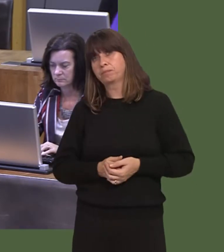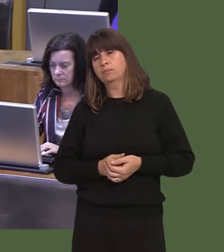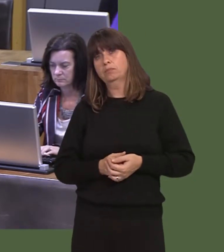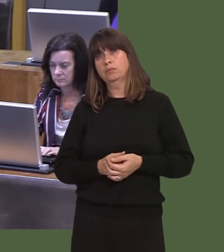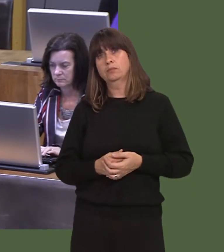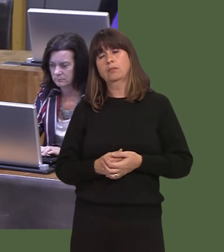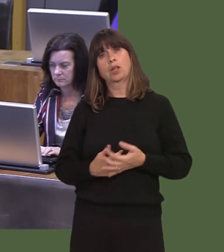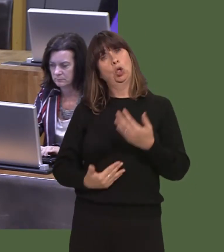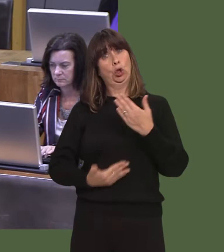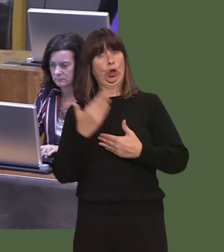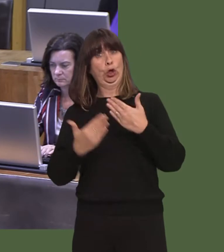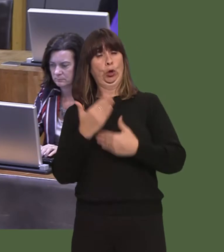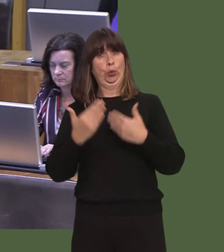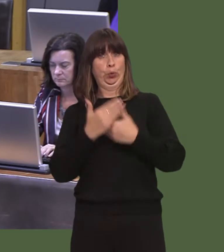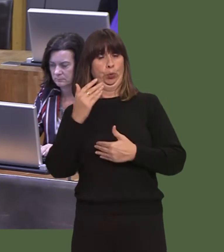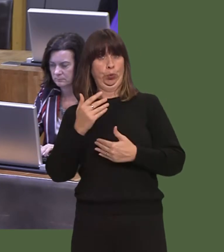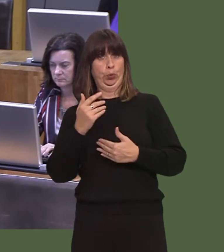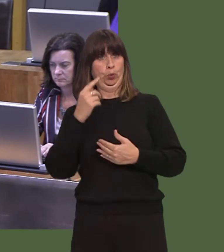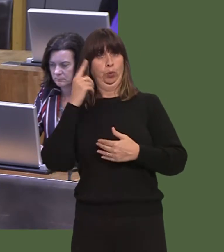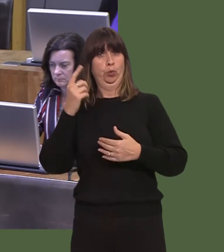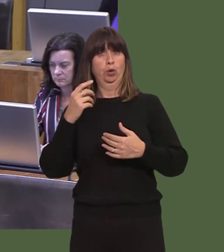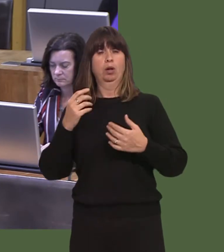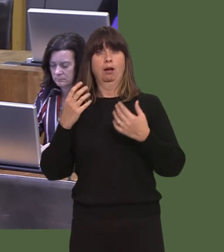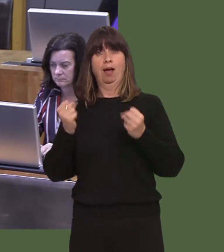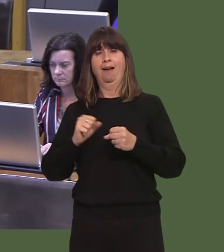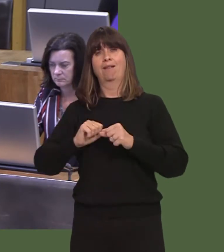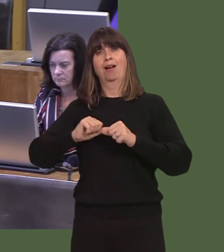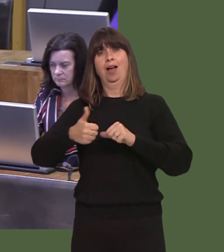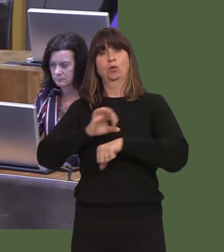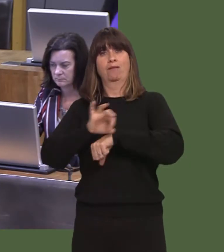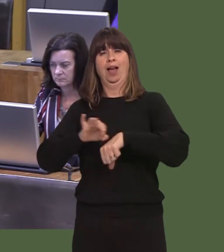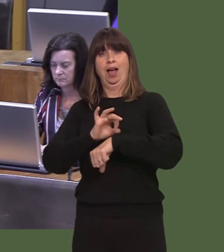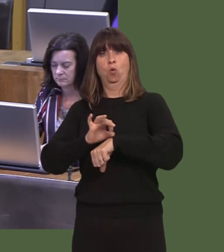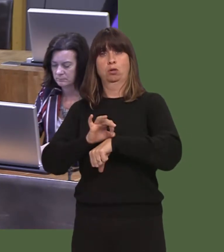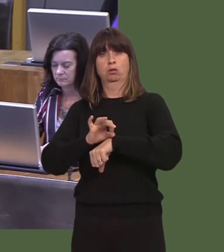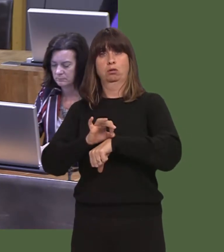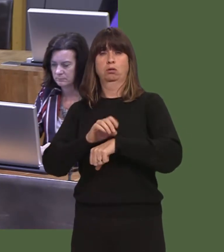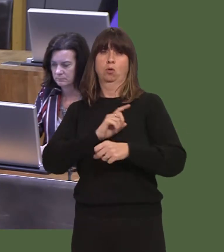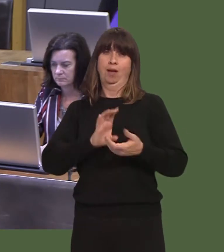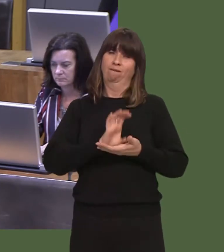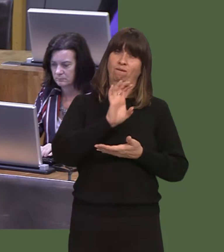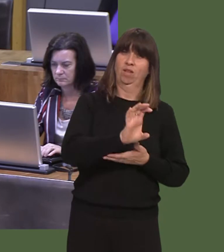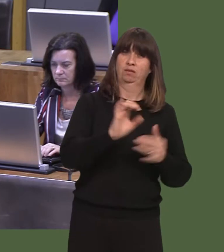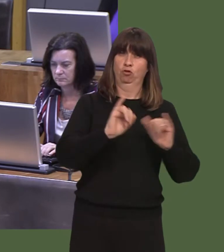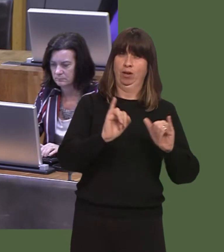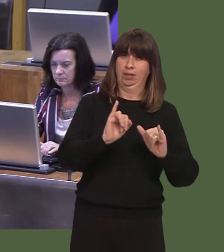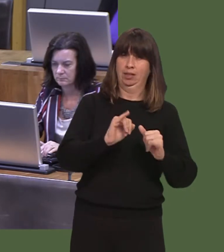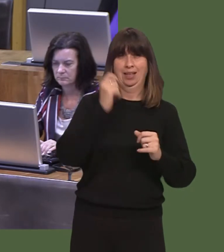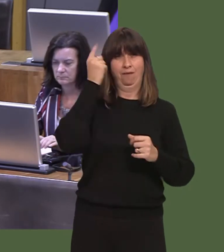In terms of new actions, we have prioritised access to crisis and out-of-hours care in the mental health transformation and innovation fund, and we've received proposals that include